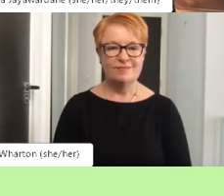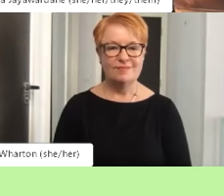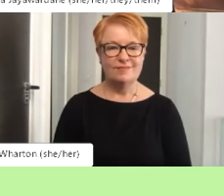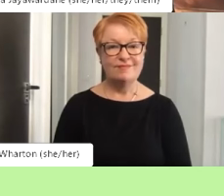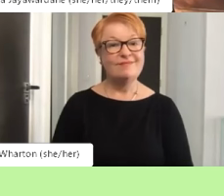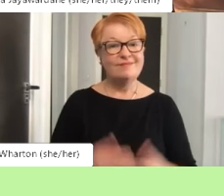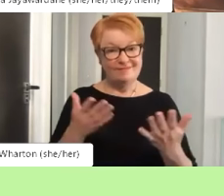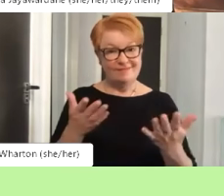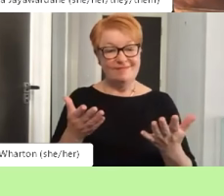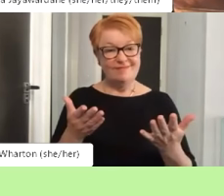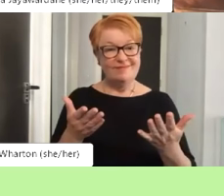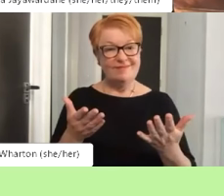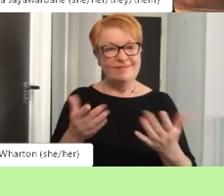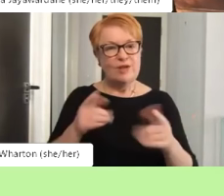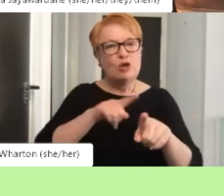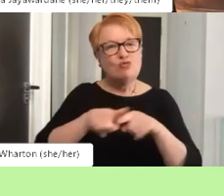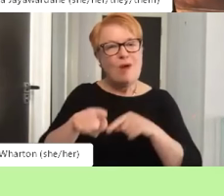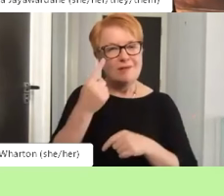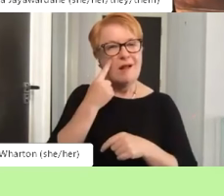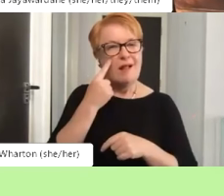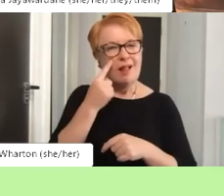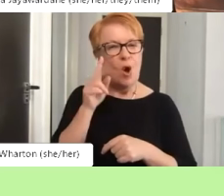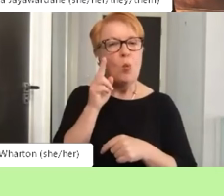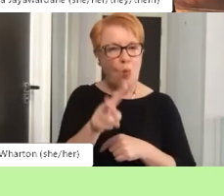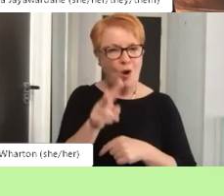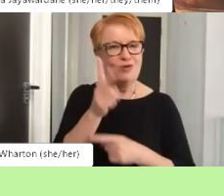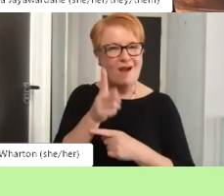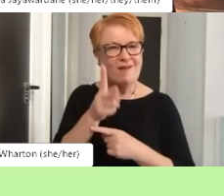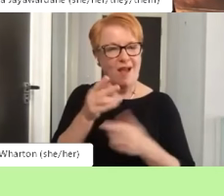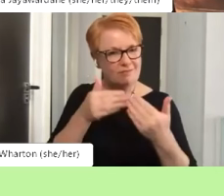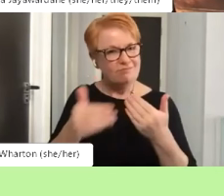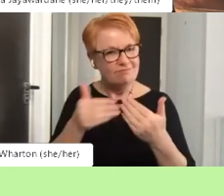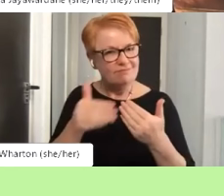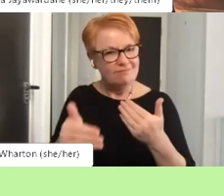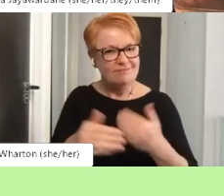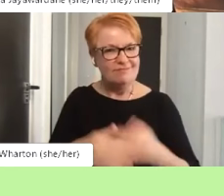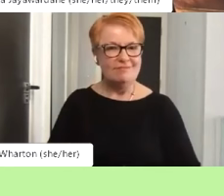try to watch it some time.